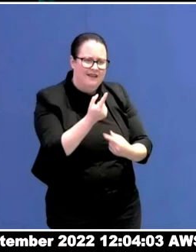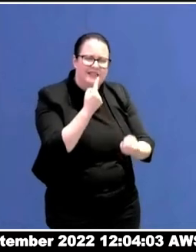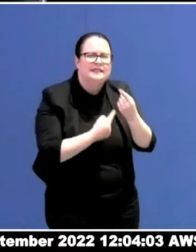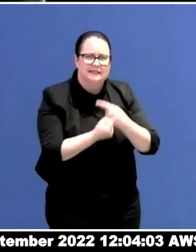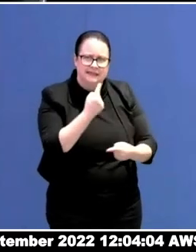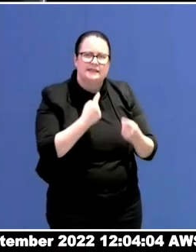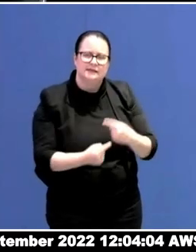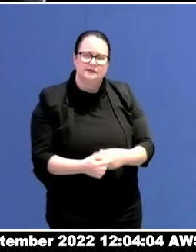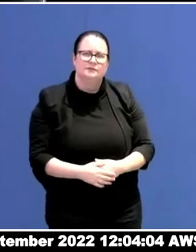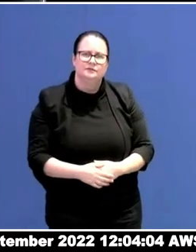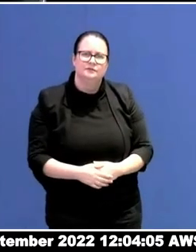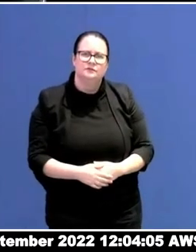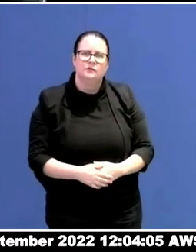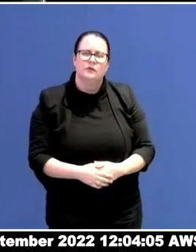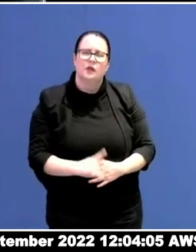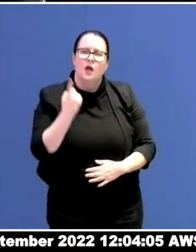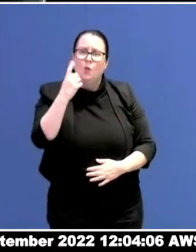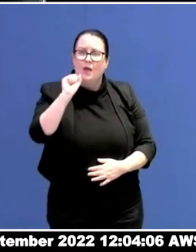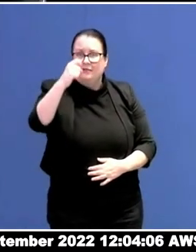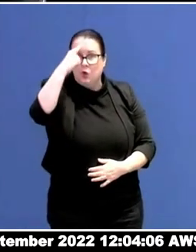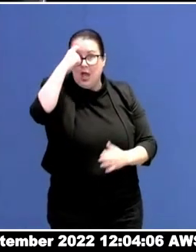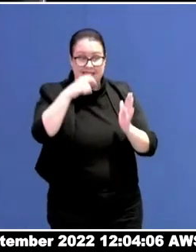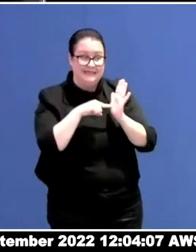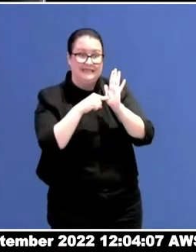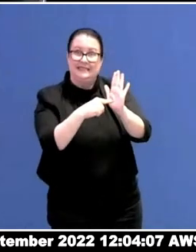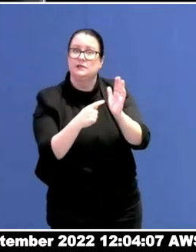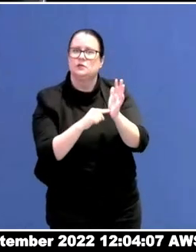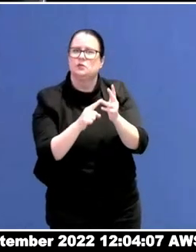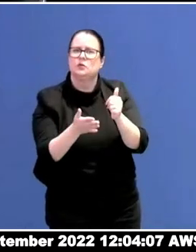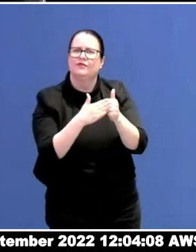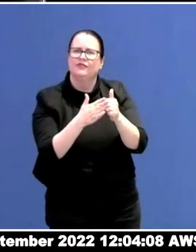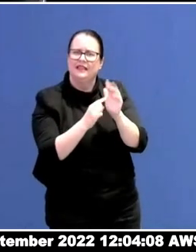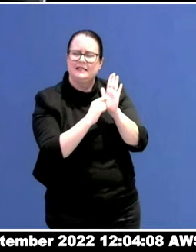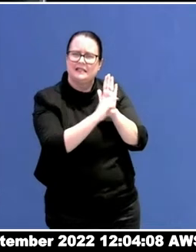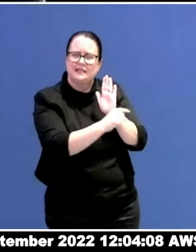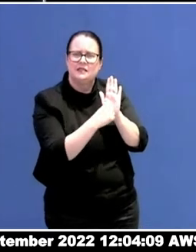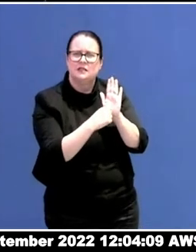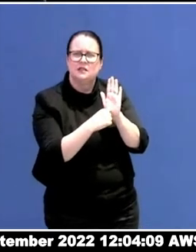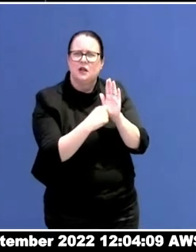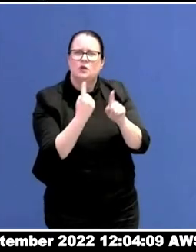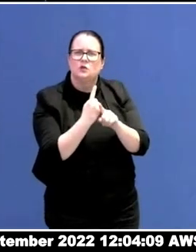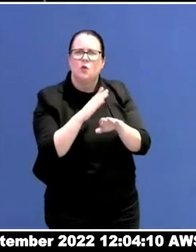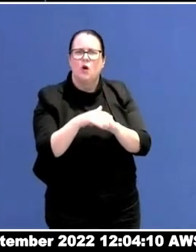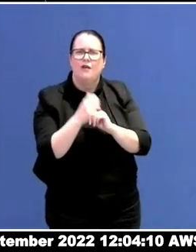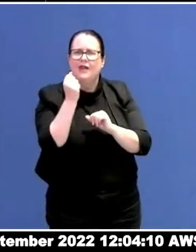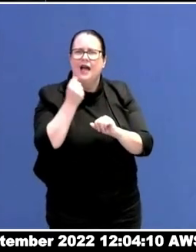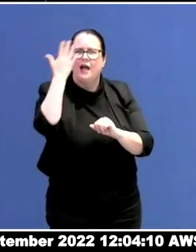One of the recommendations in your statement is about Aboriginal Medical Services having